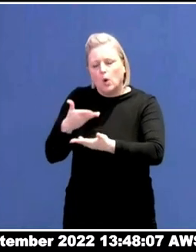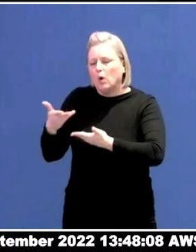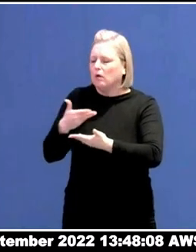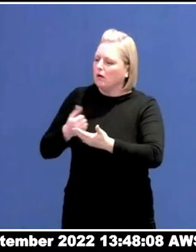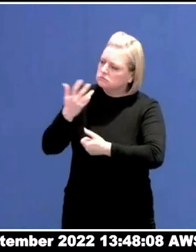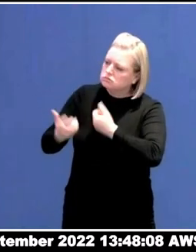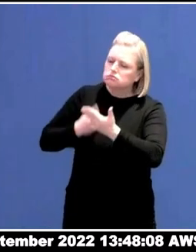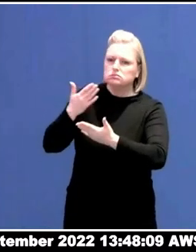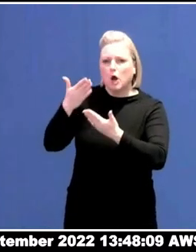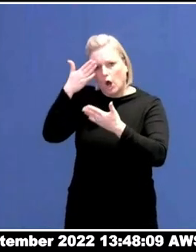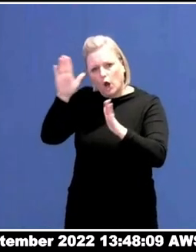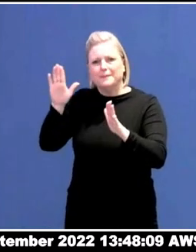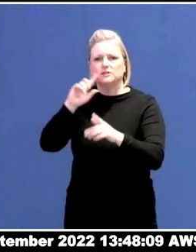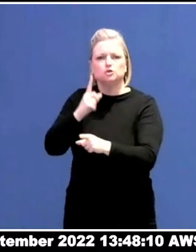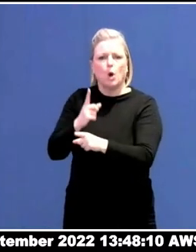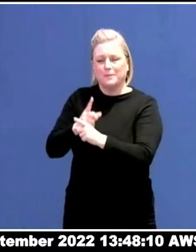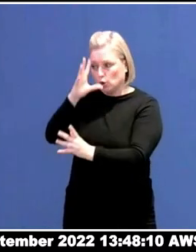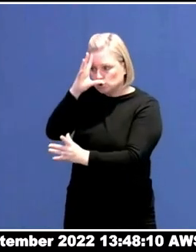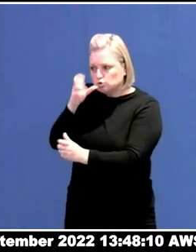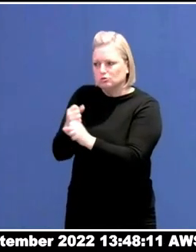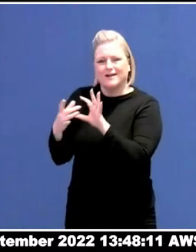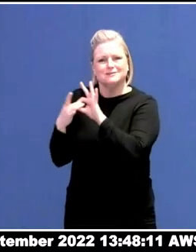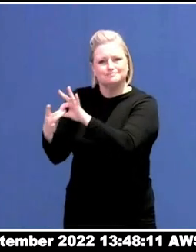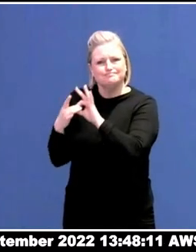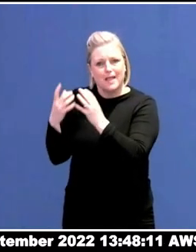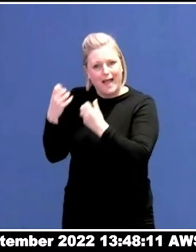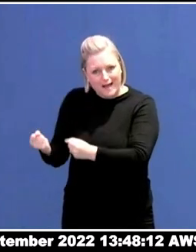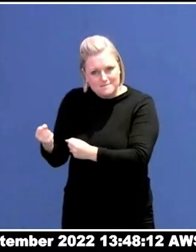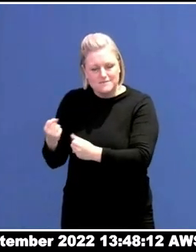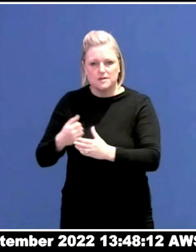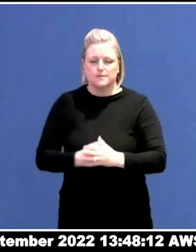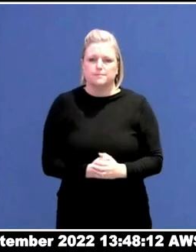The fear of women disclosing at that induction time - and it's the same in police